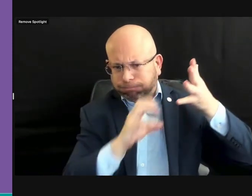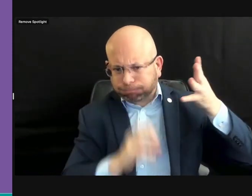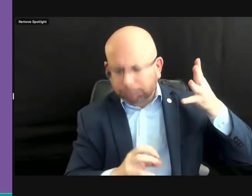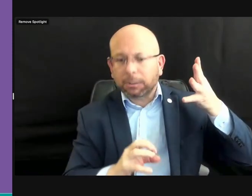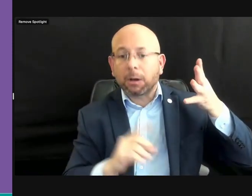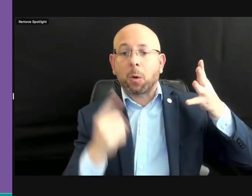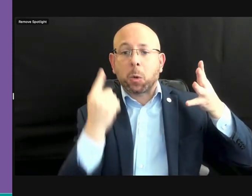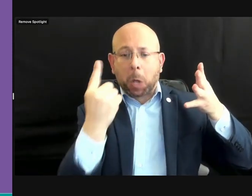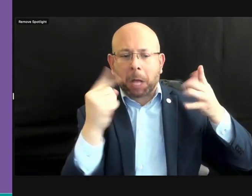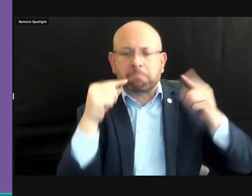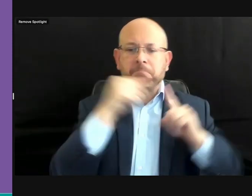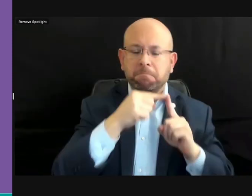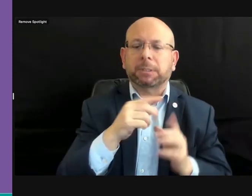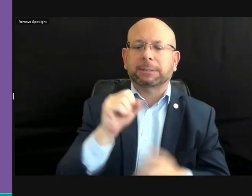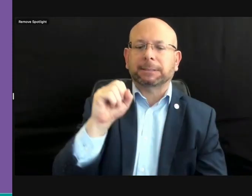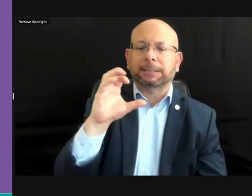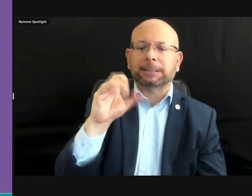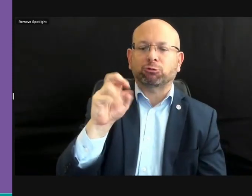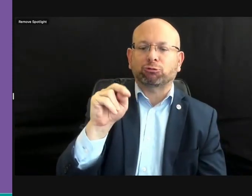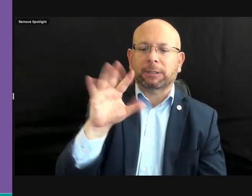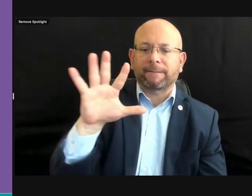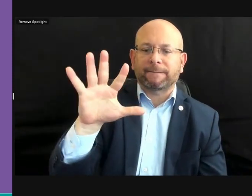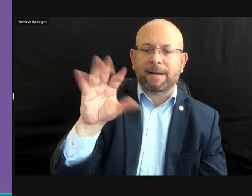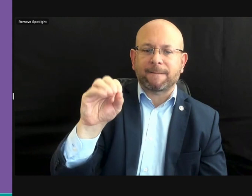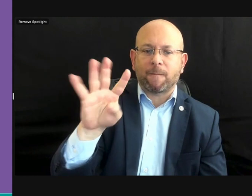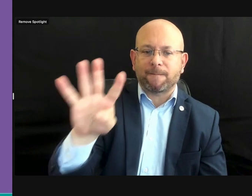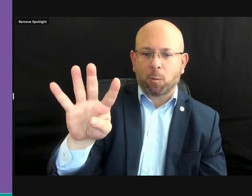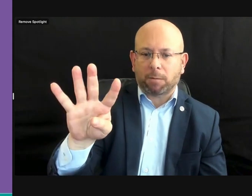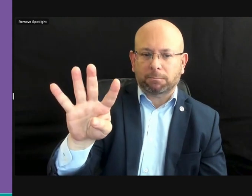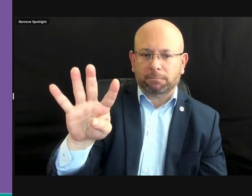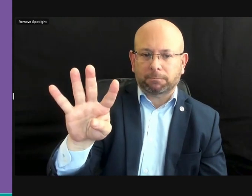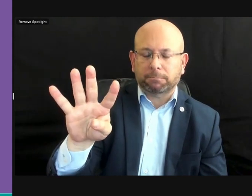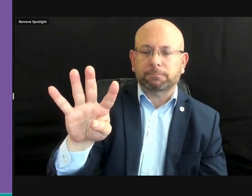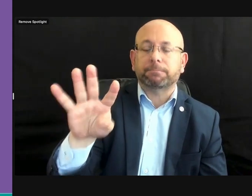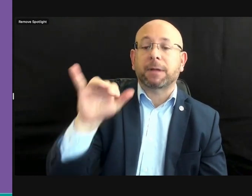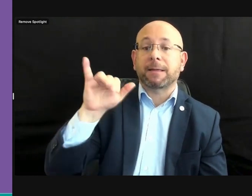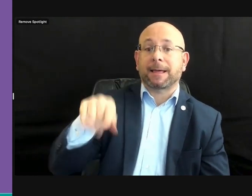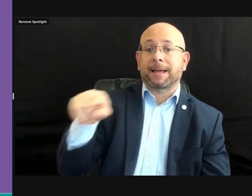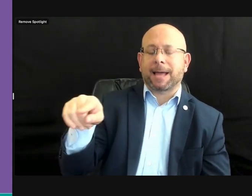of different stipulations. One of those is Section 504.